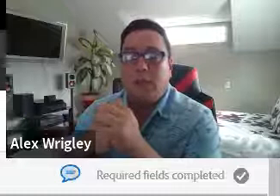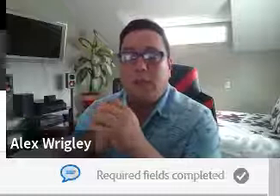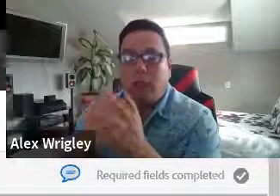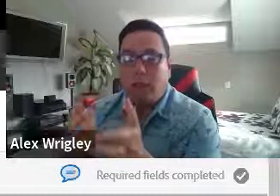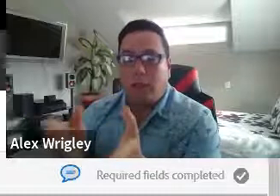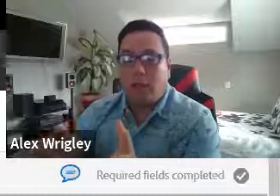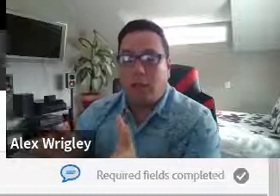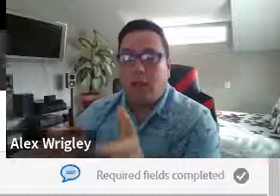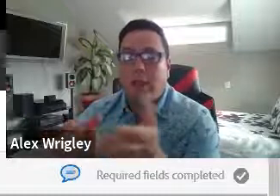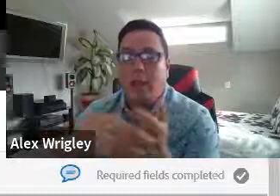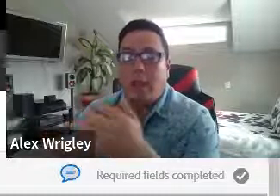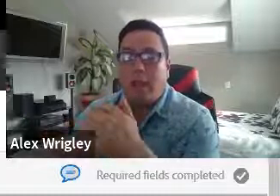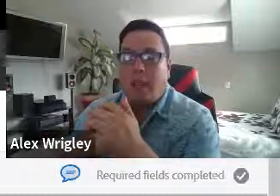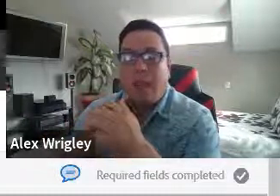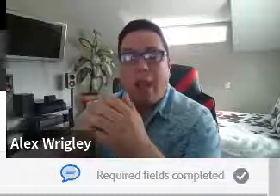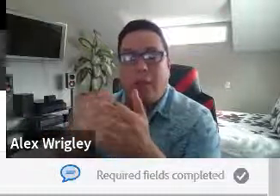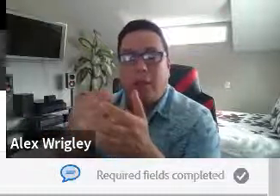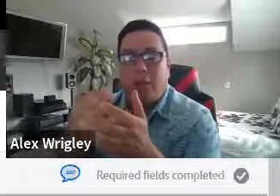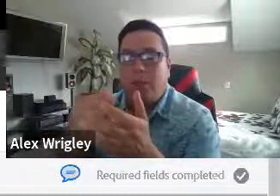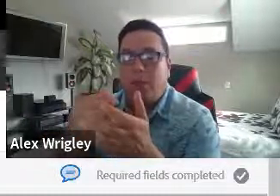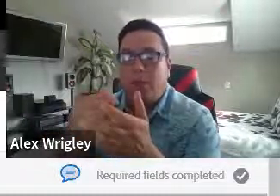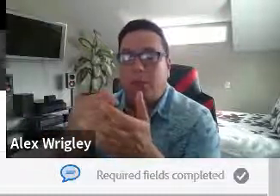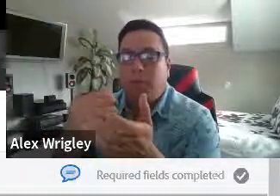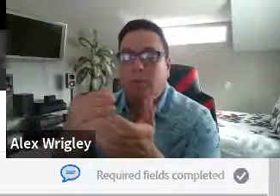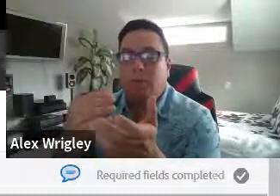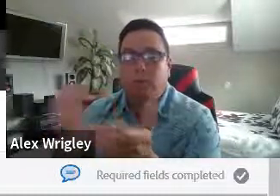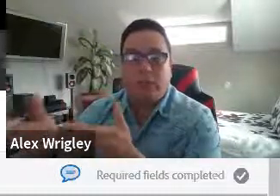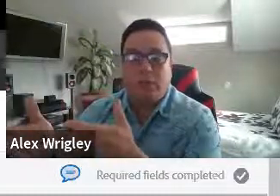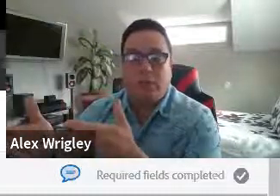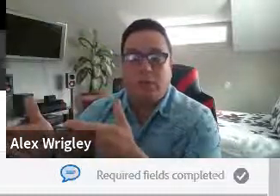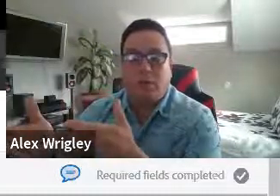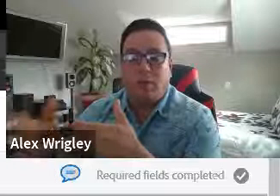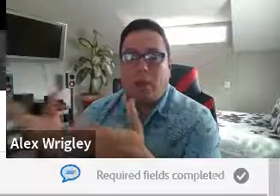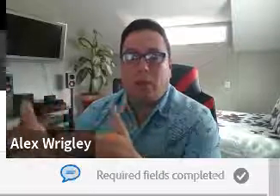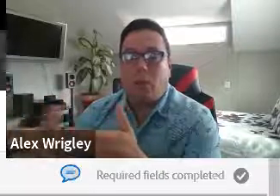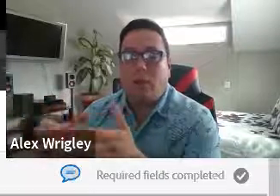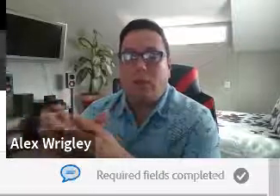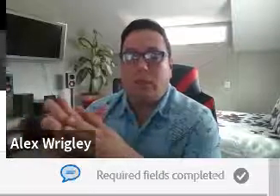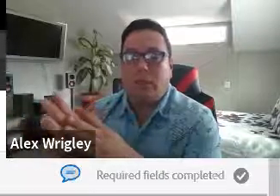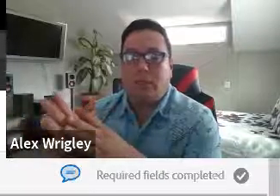you can decline here and add some, you know, some reason or rationale why you need to